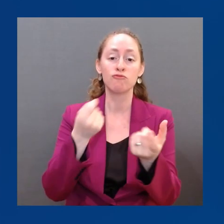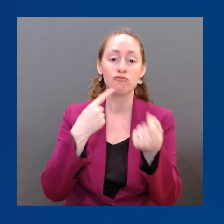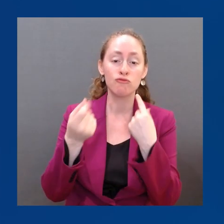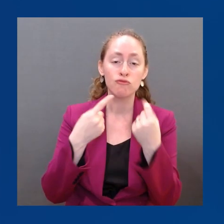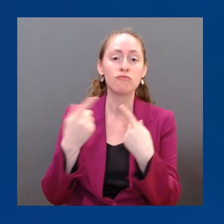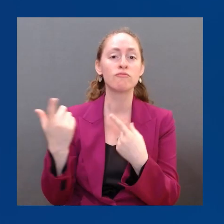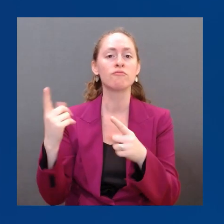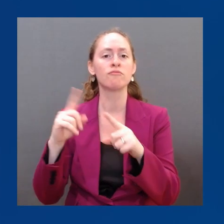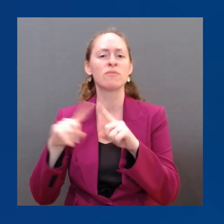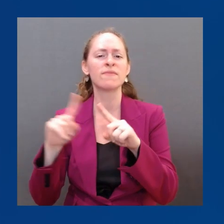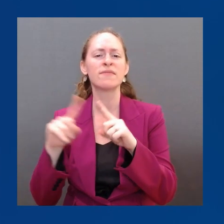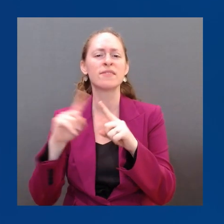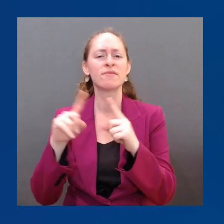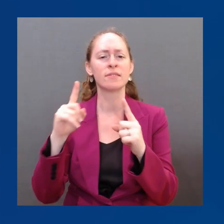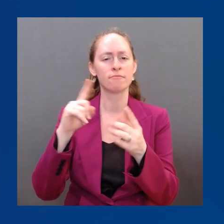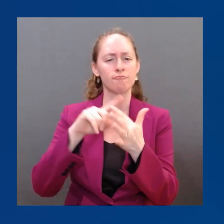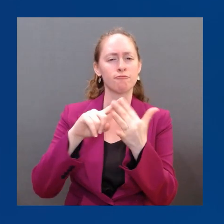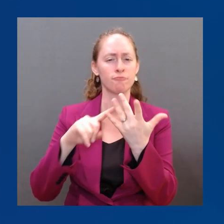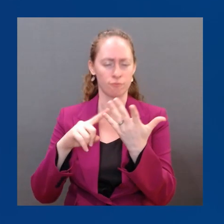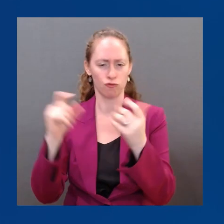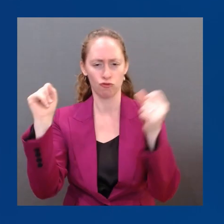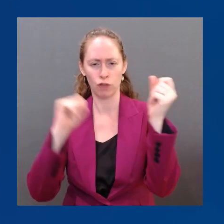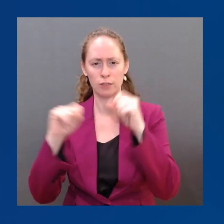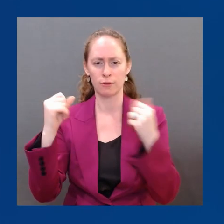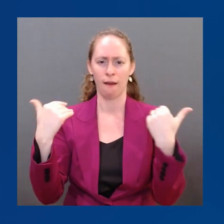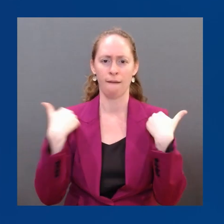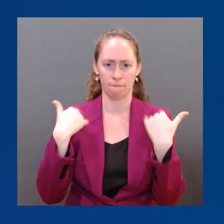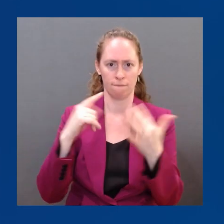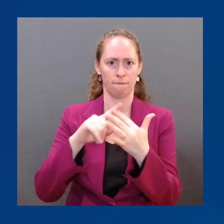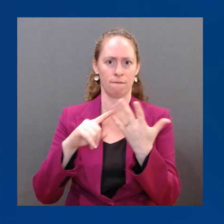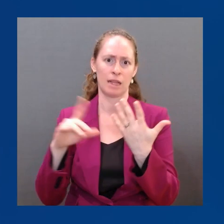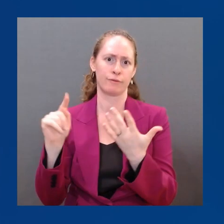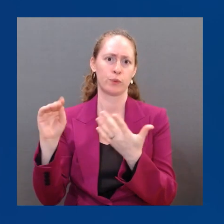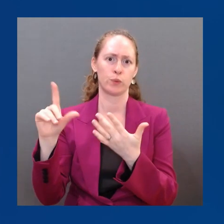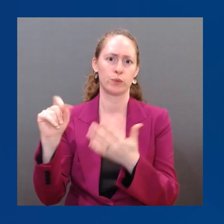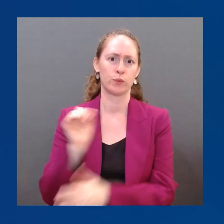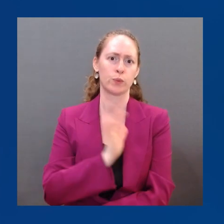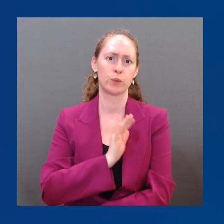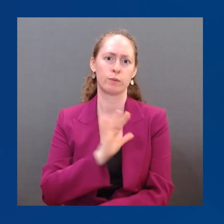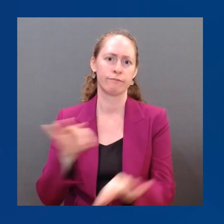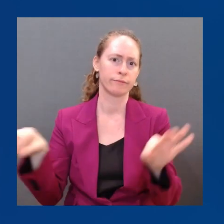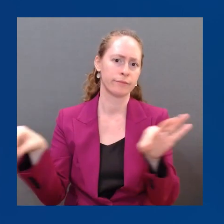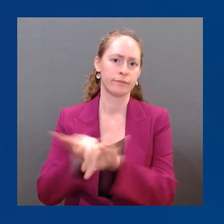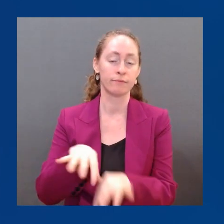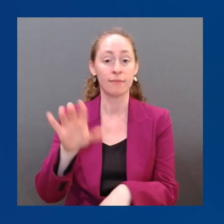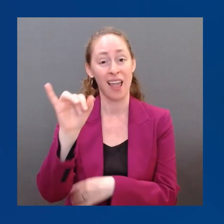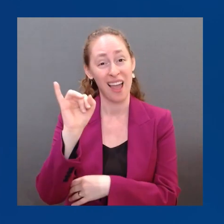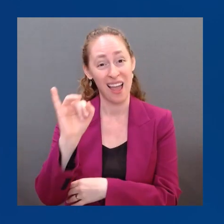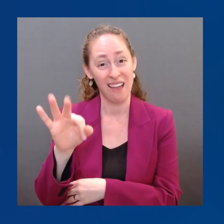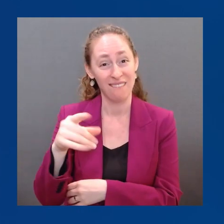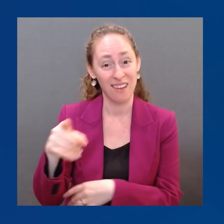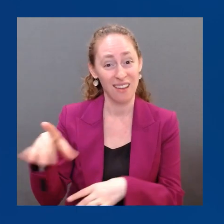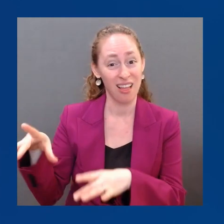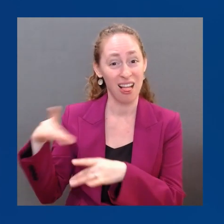And we want to make sure that as this virus continues to evolve, as we go into the fall and winter, that we're able to continue to protect Americans.